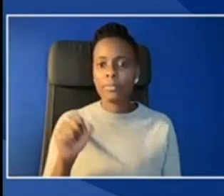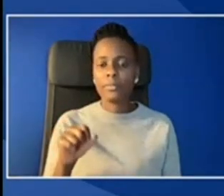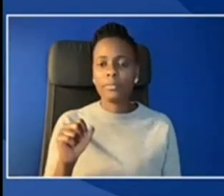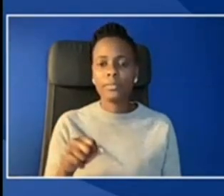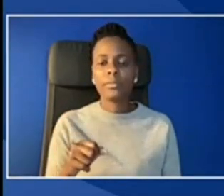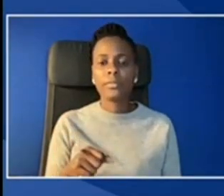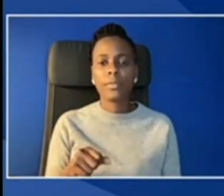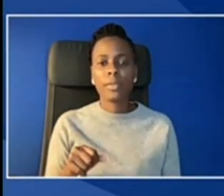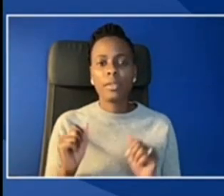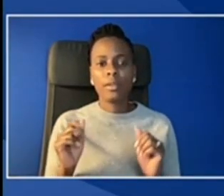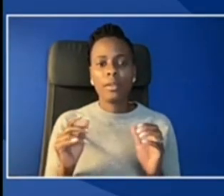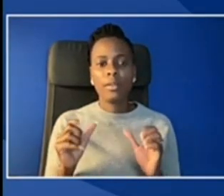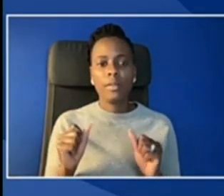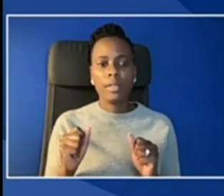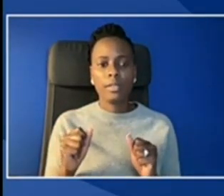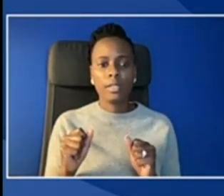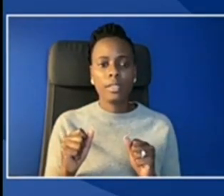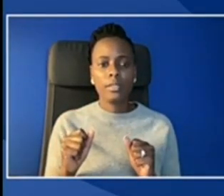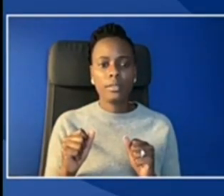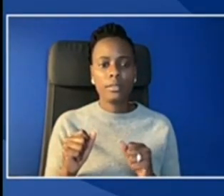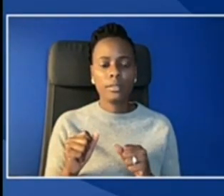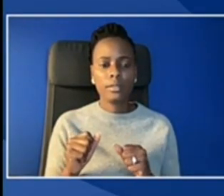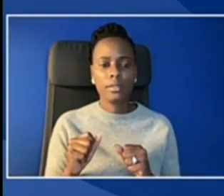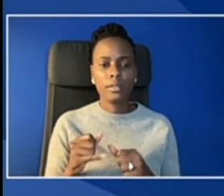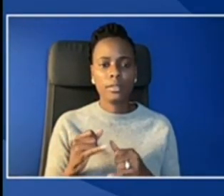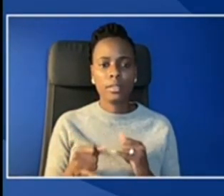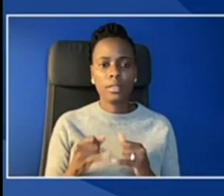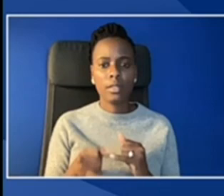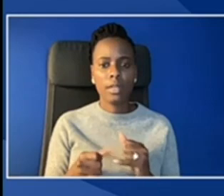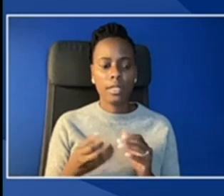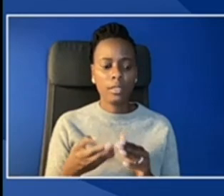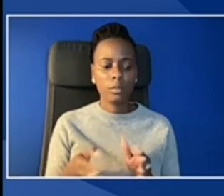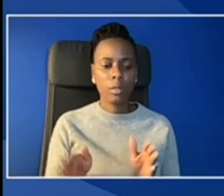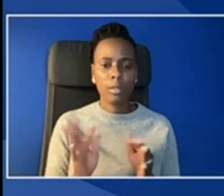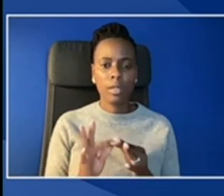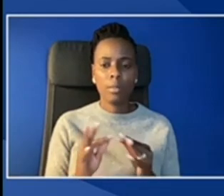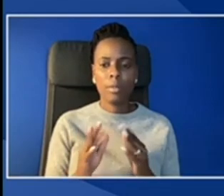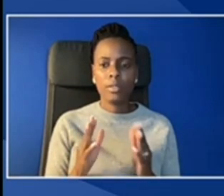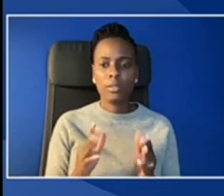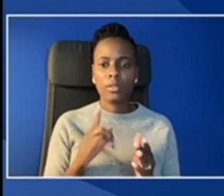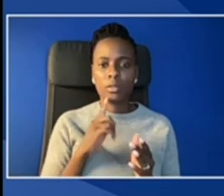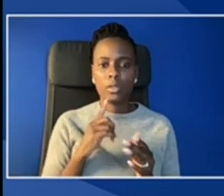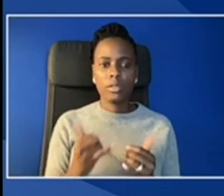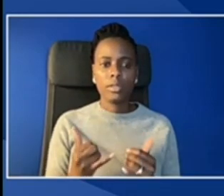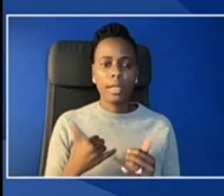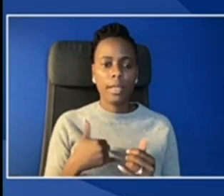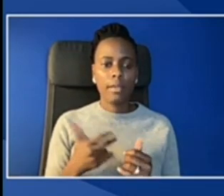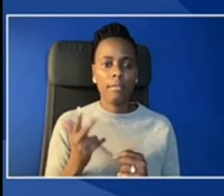Thank you. You're our last public commenter for the day. You'll have three minutes with a 30-second